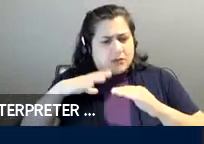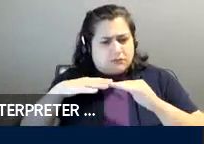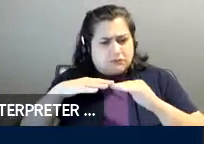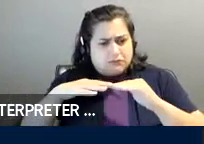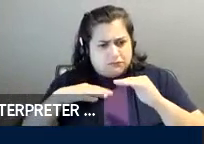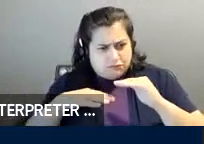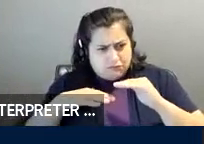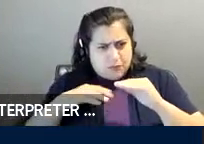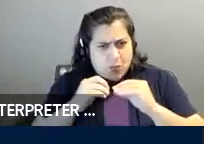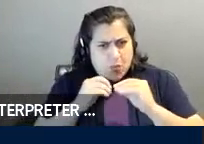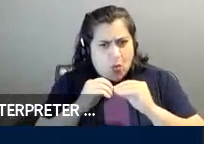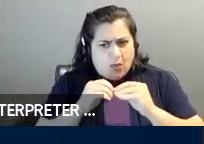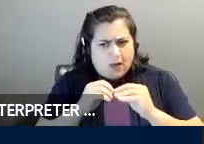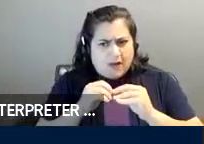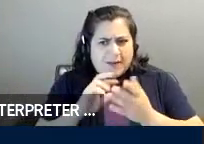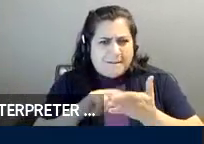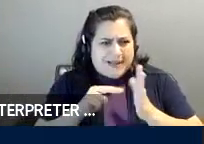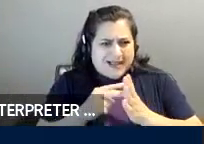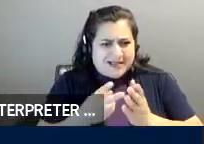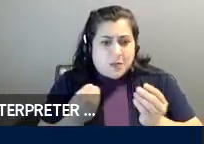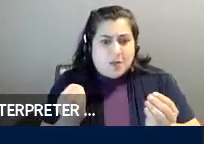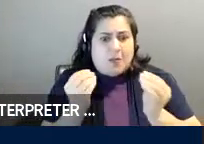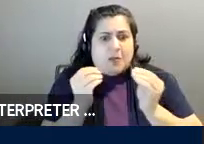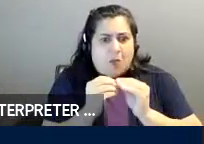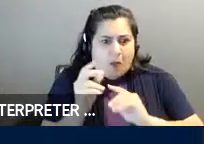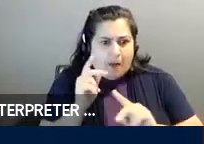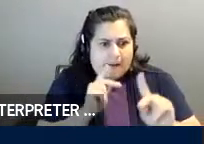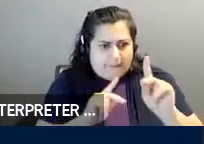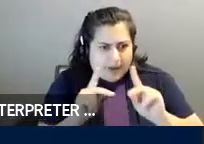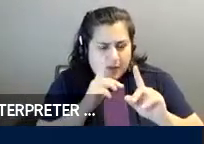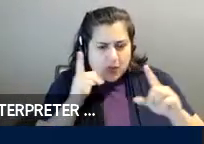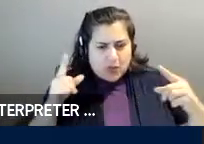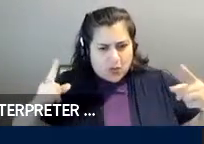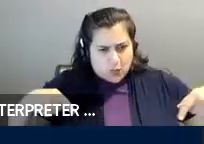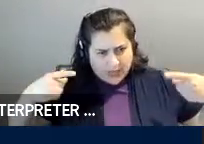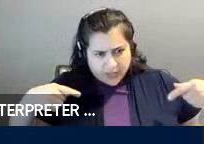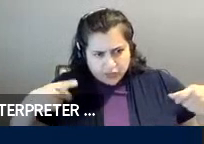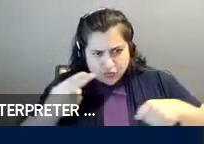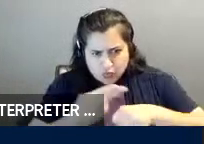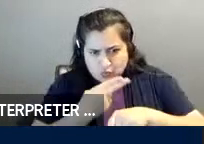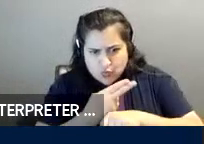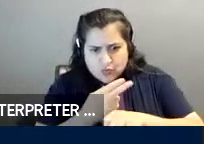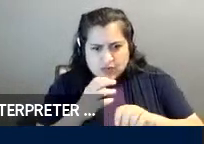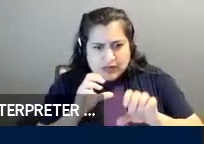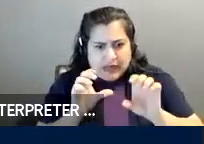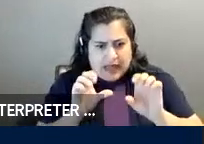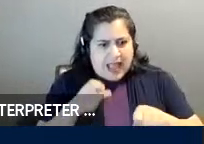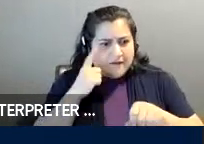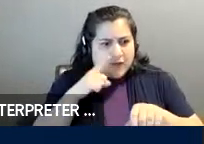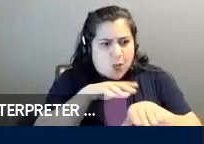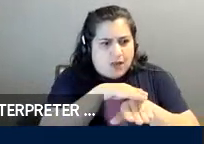capture a larger proportion of a wheelchair population in terms of a level transfer. Right?